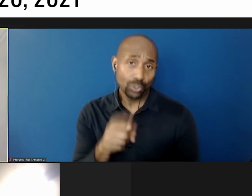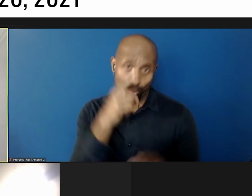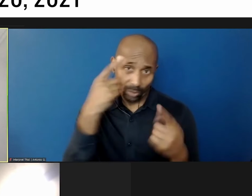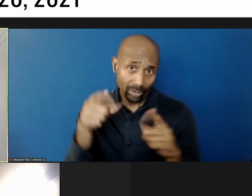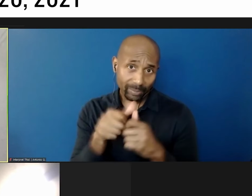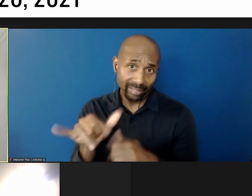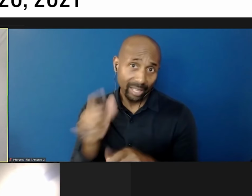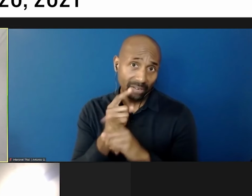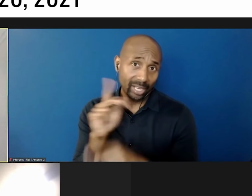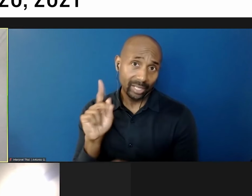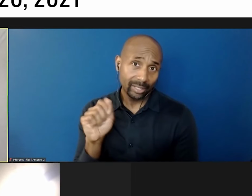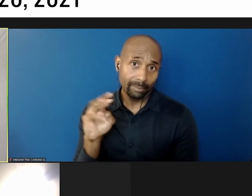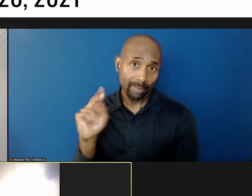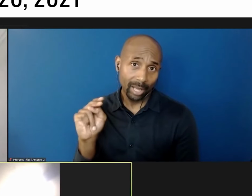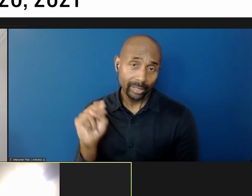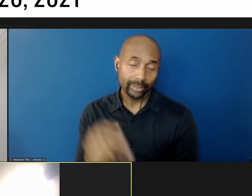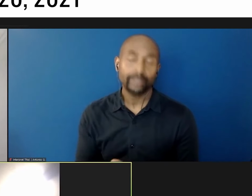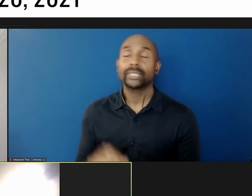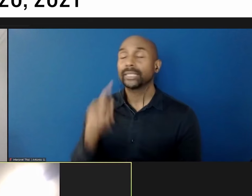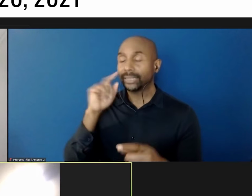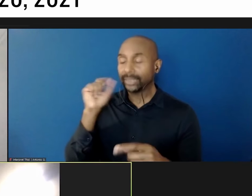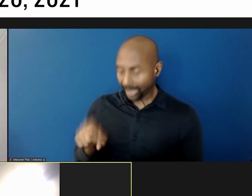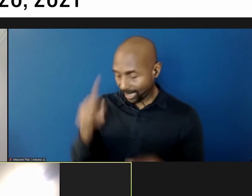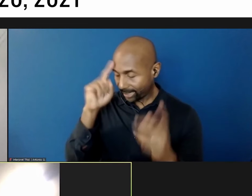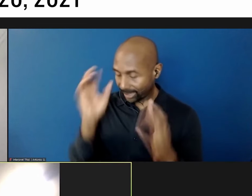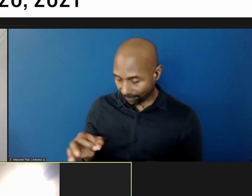Kaman. >> KAMAN KELLY WASUP: Yes, definitely, definitely.